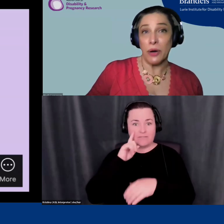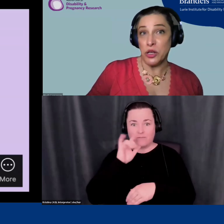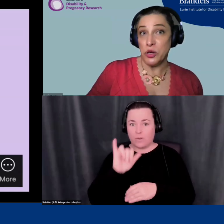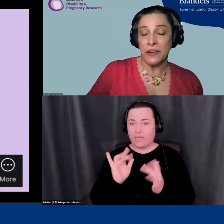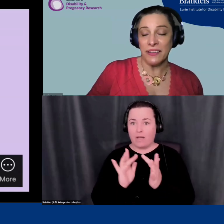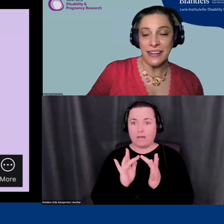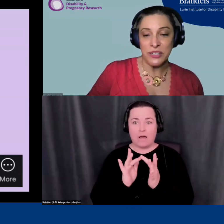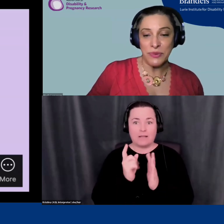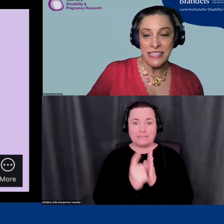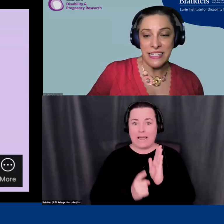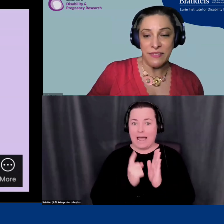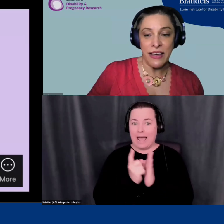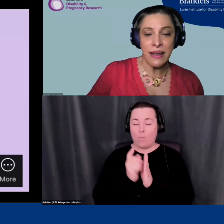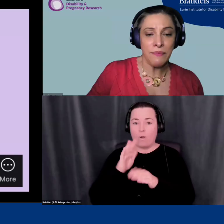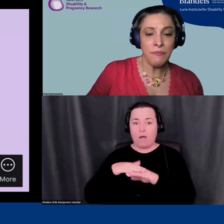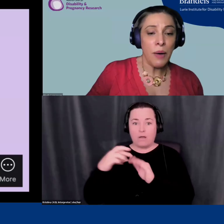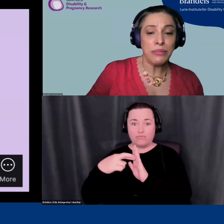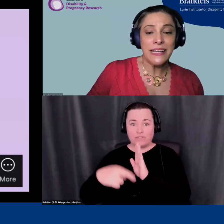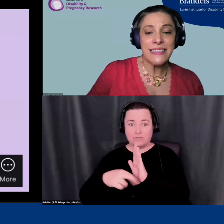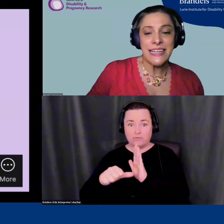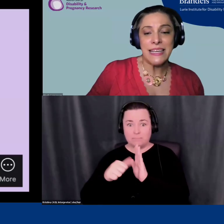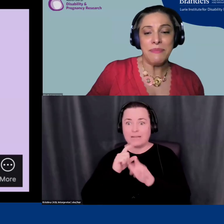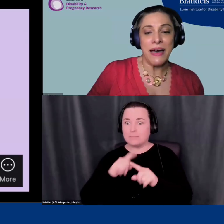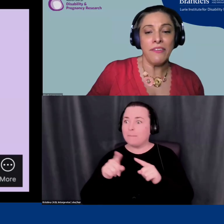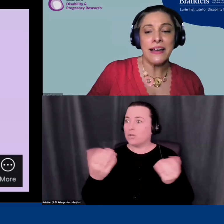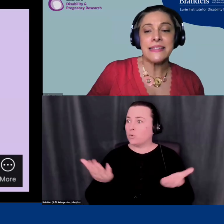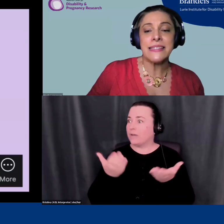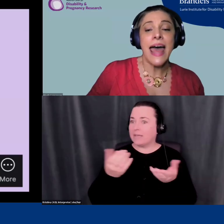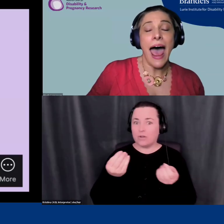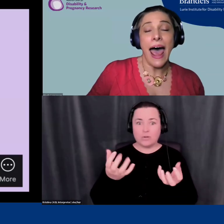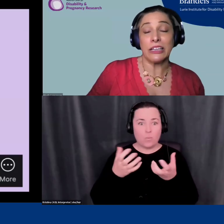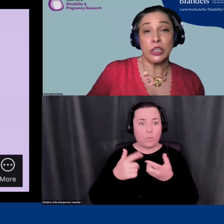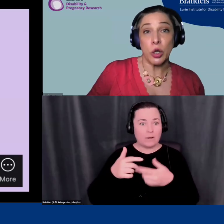but you would like to receive it, please email us at